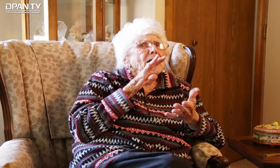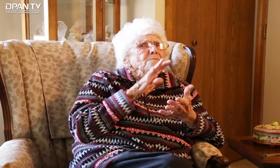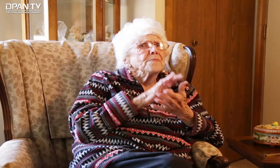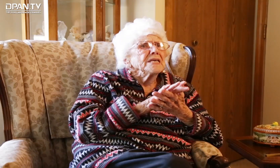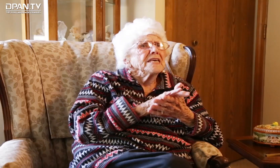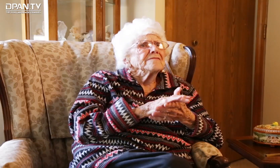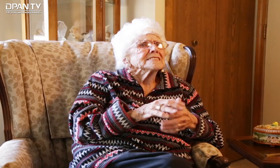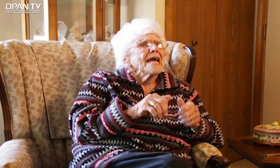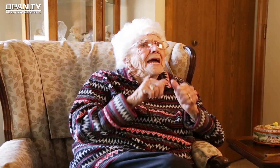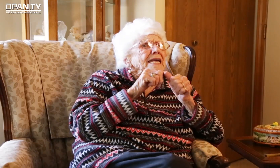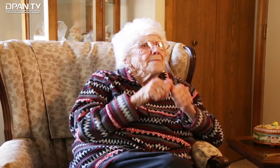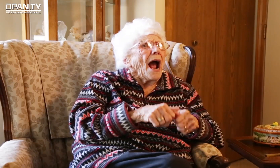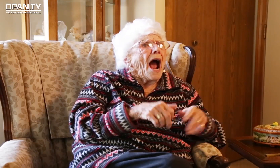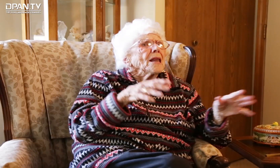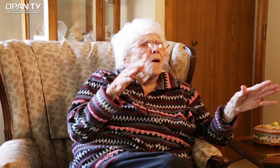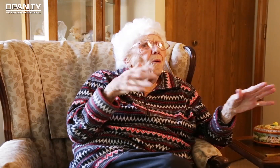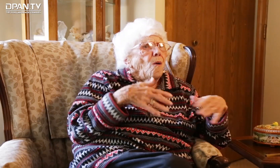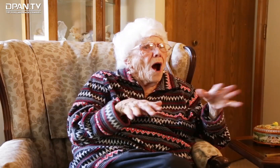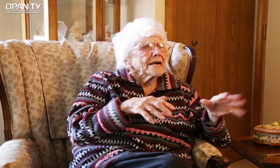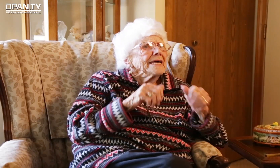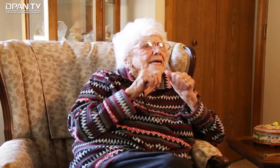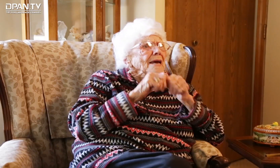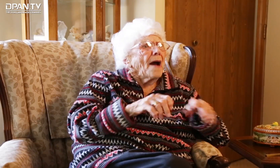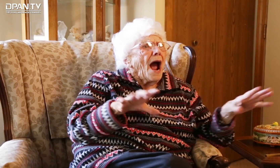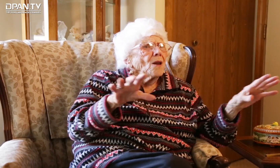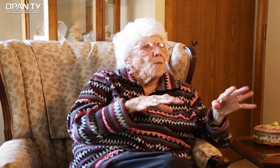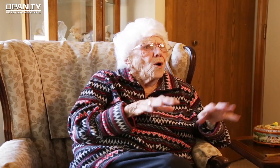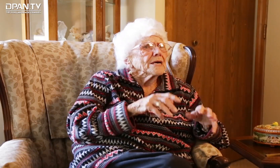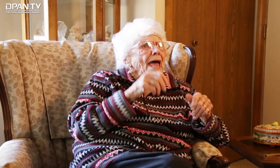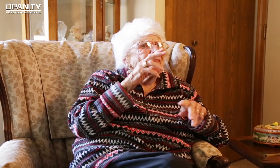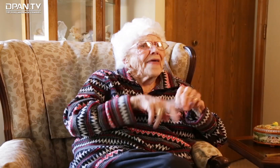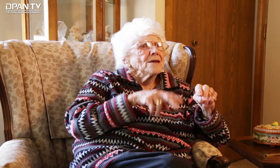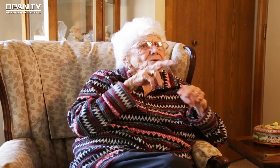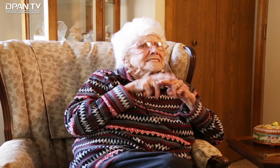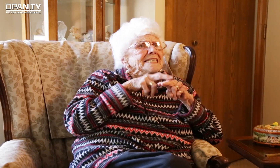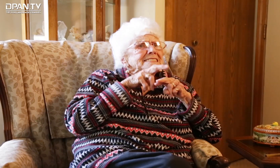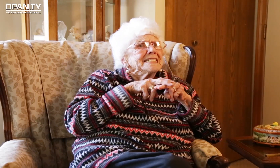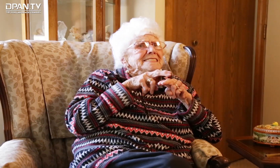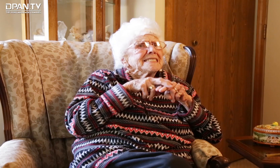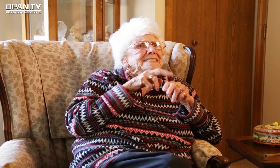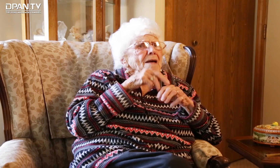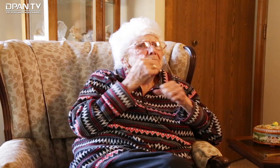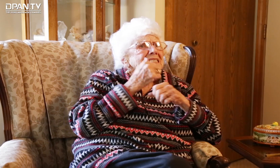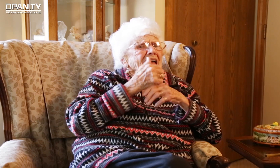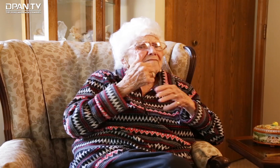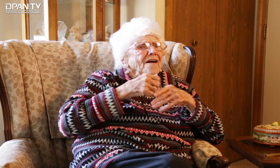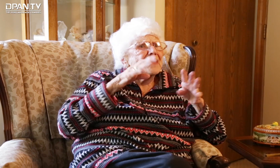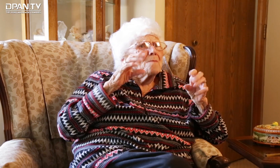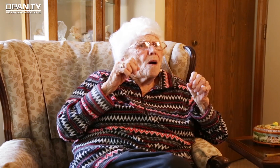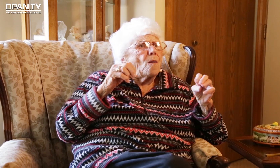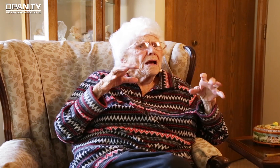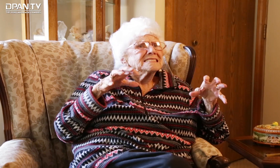I believe... keep on walking. Keep on walking rather than sit, sit and sit which makes everything,